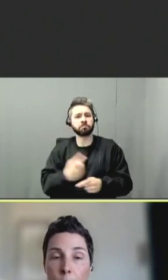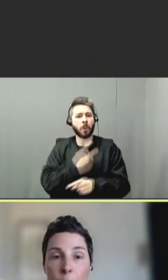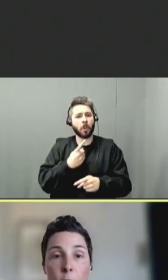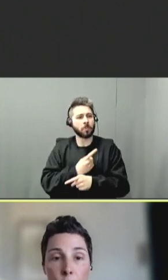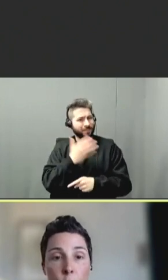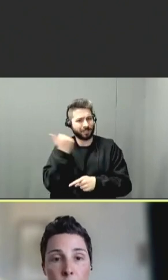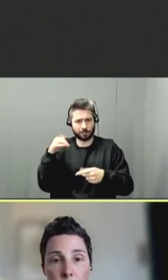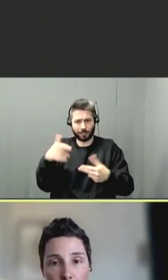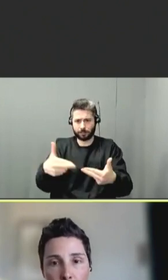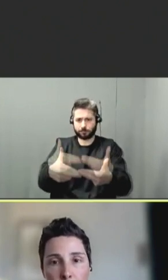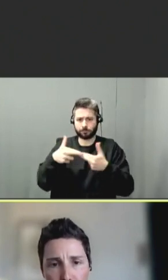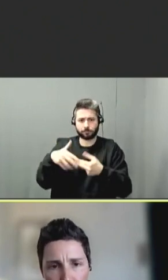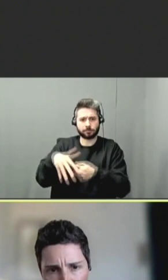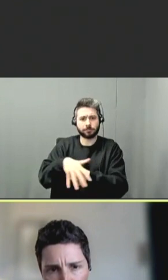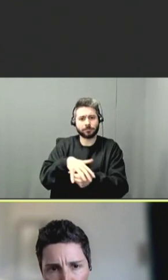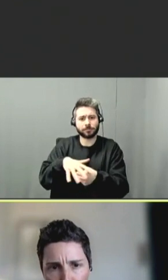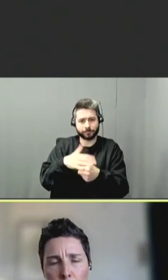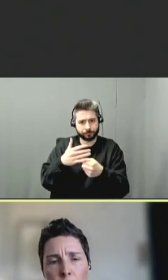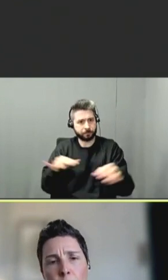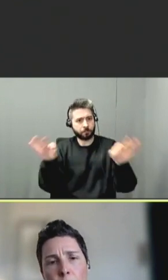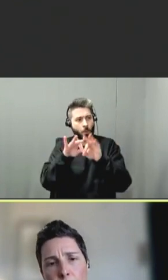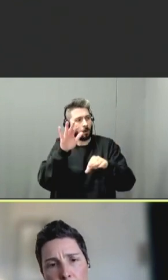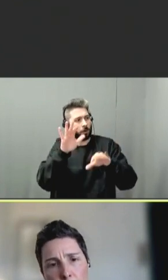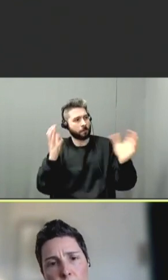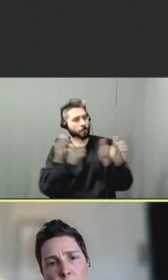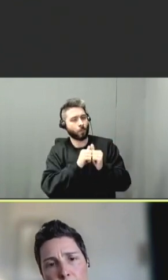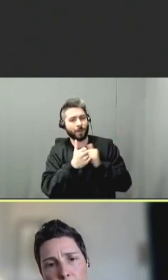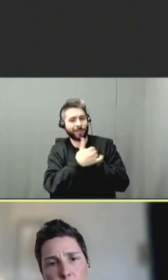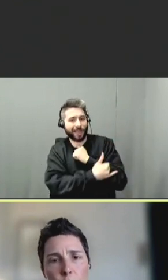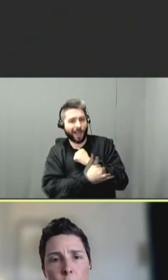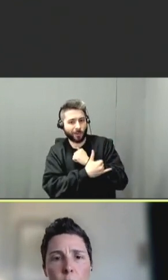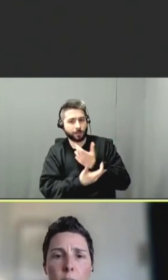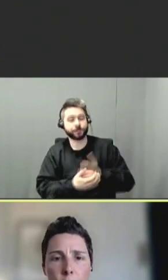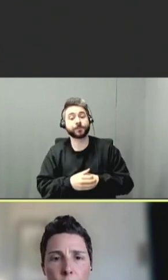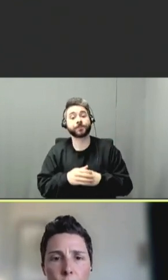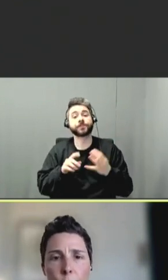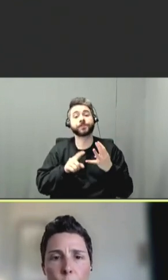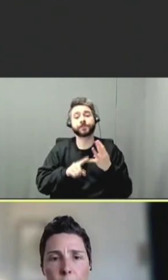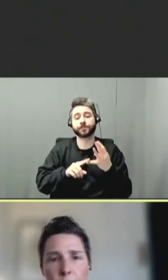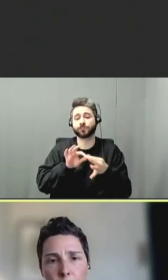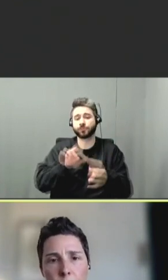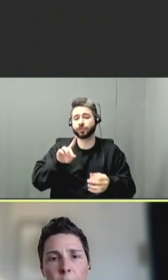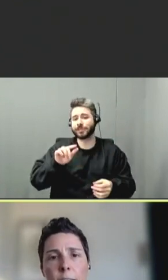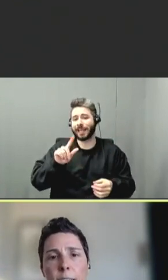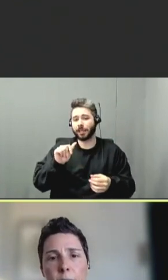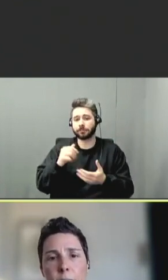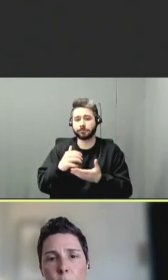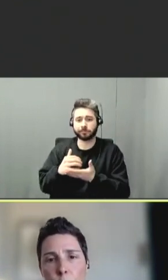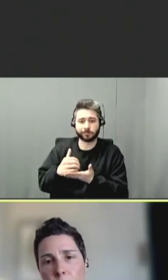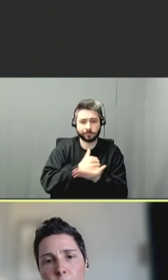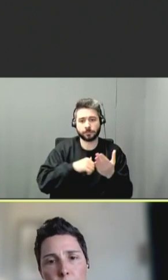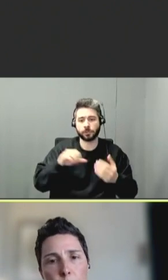matters versus the county, and then on the data front, the collection of SOGI data is a critical